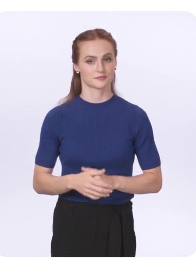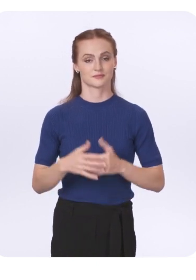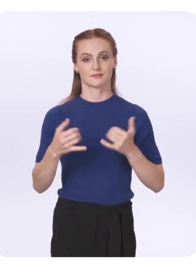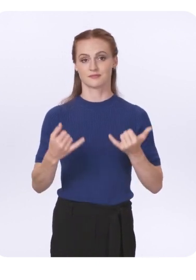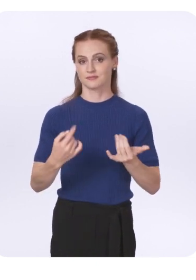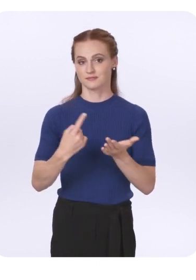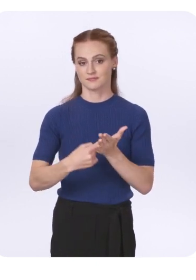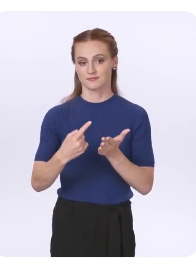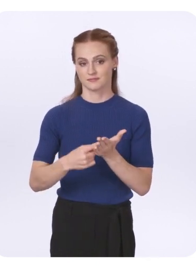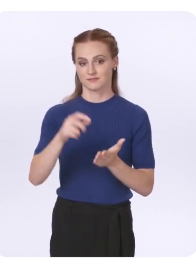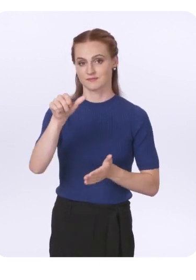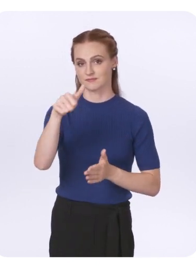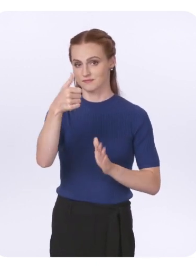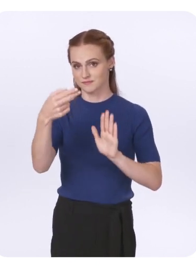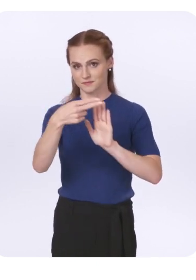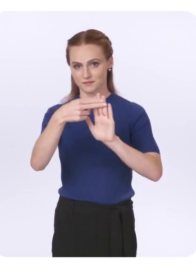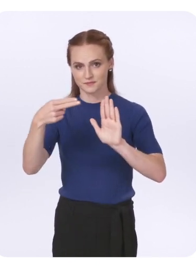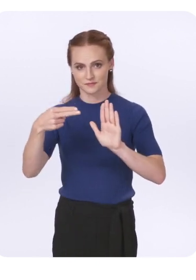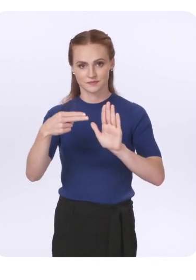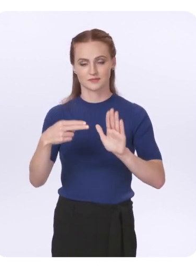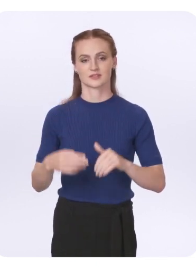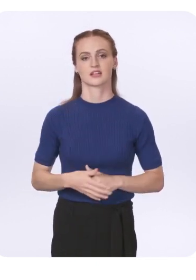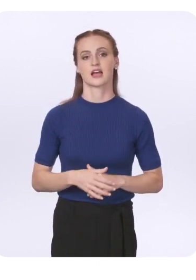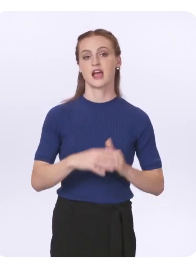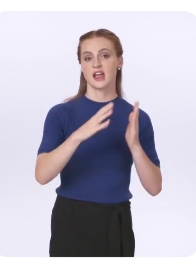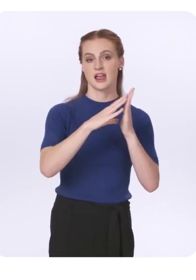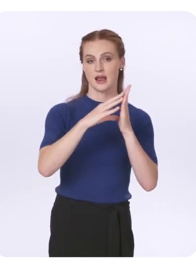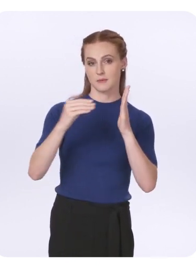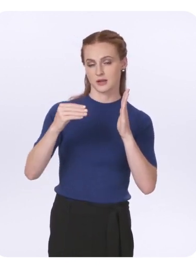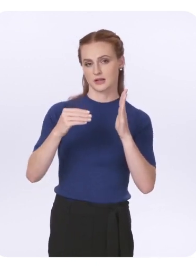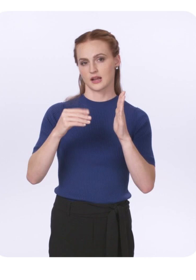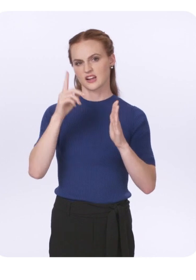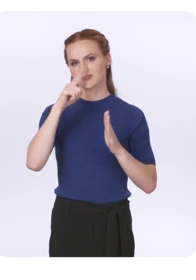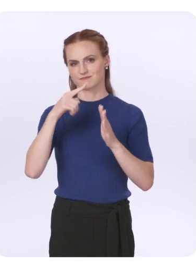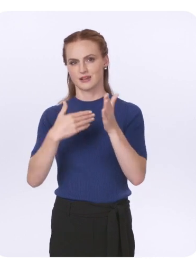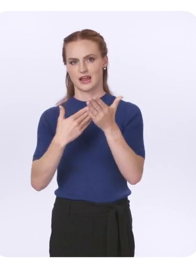The emulator introduces a hands-on interaction.